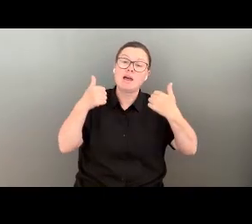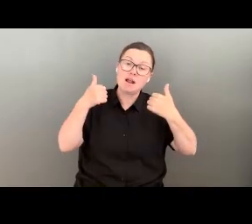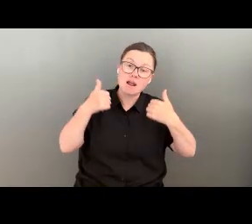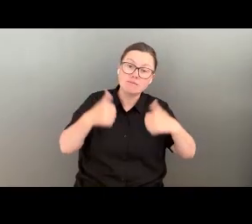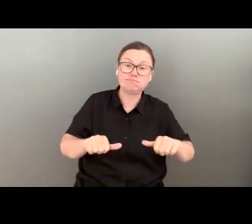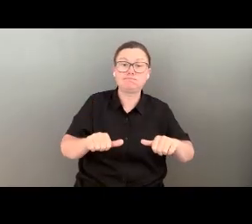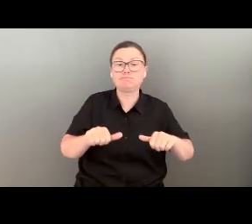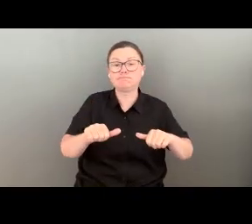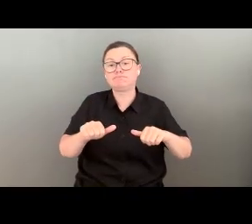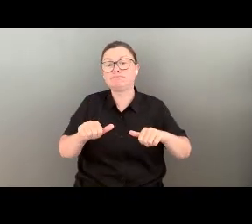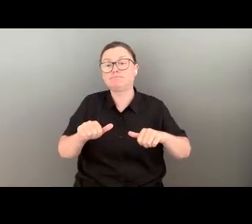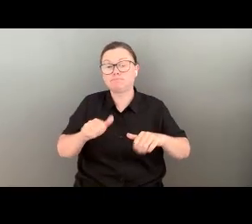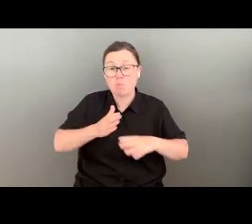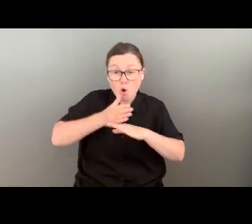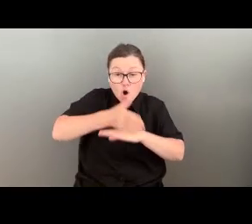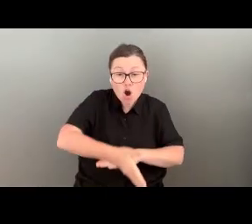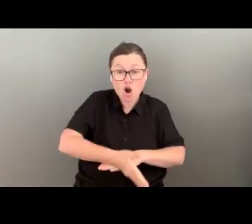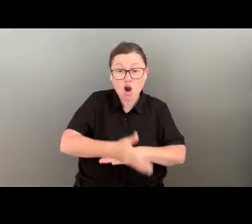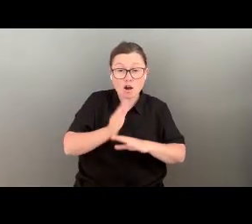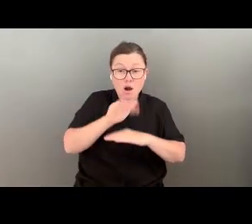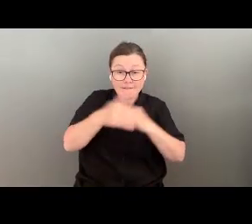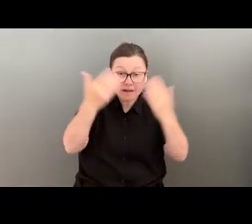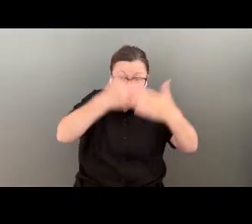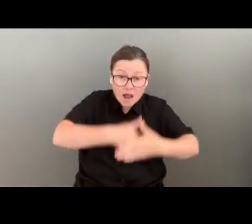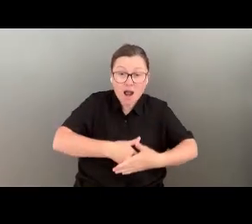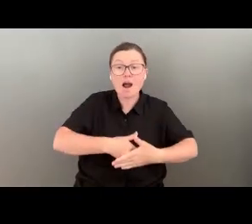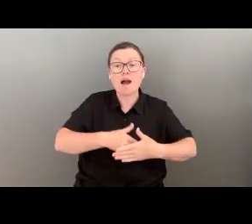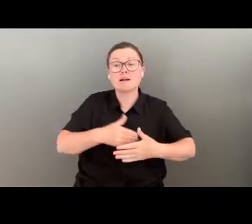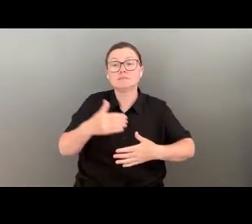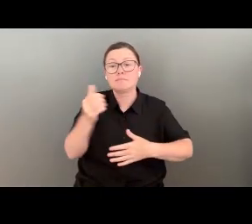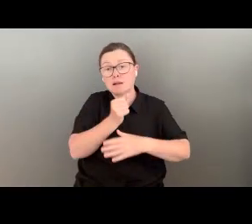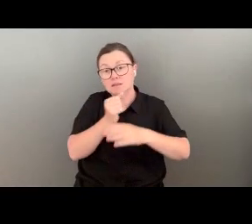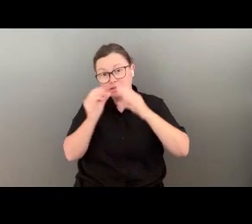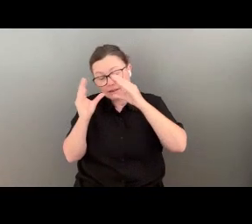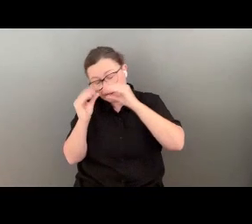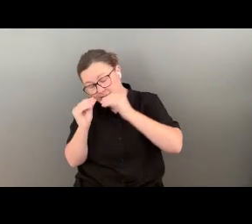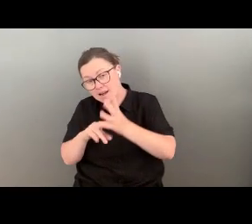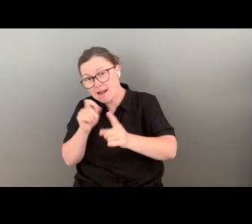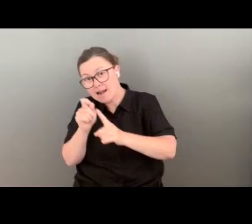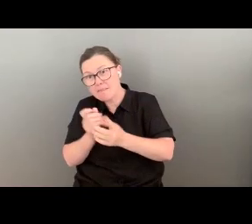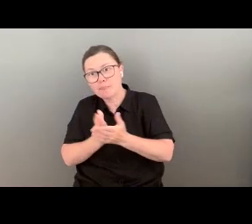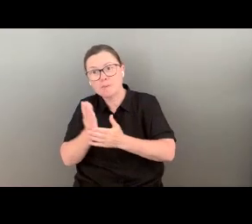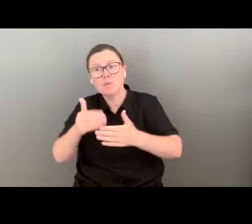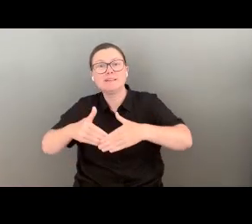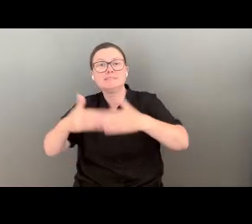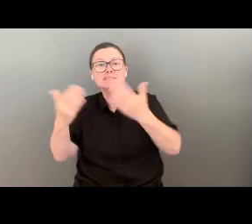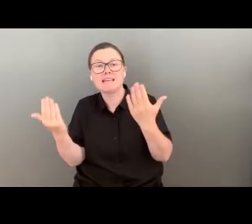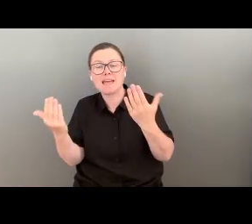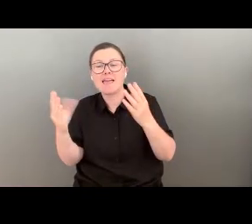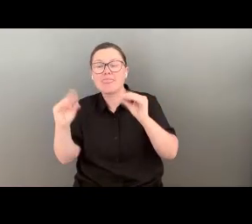If you skip to that installation. So you really have to love it. If, things go wrong all the time.